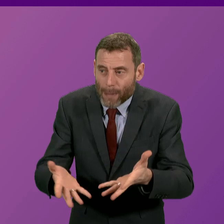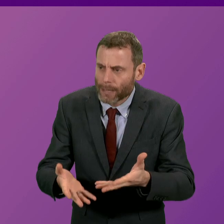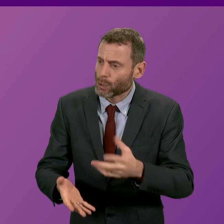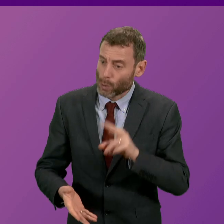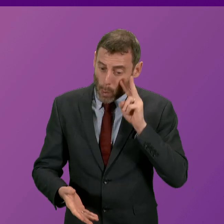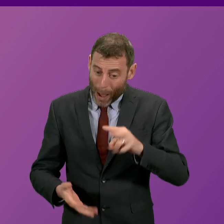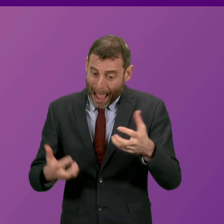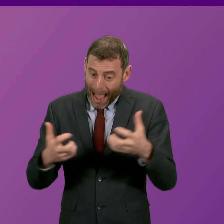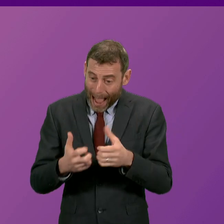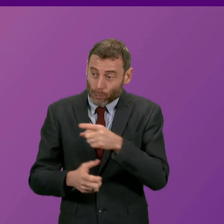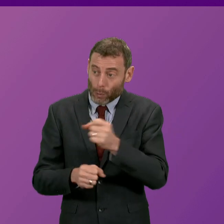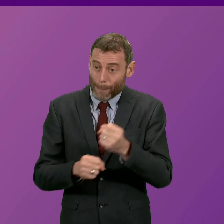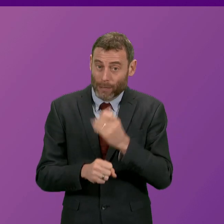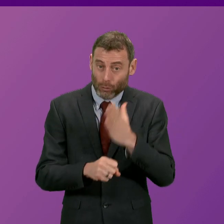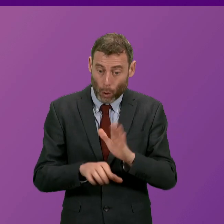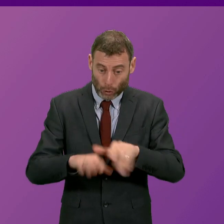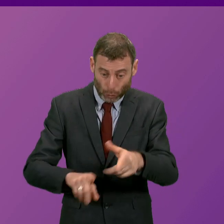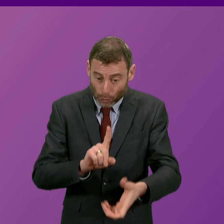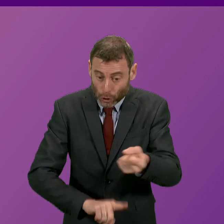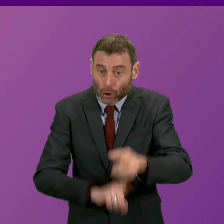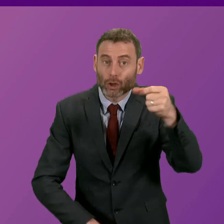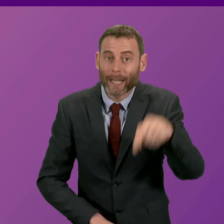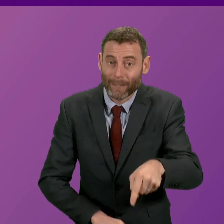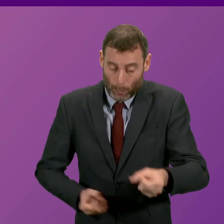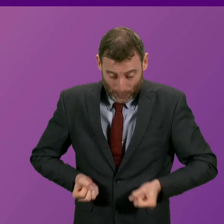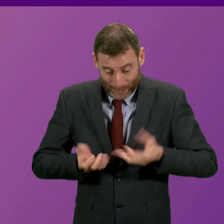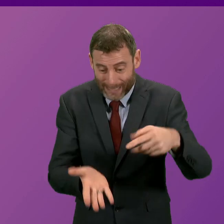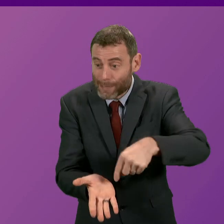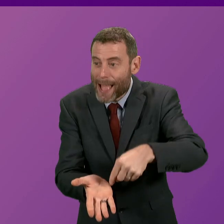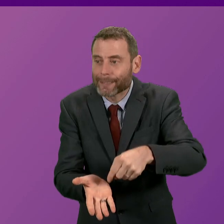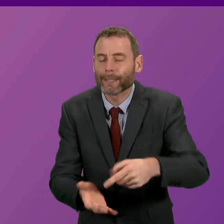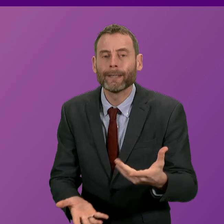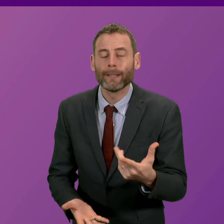On all measures, John Swinney and the SNP have failed. They just hope that they can